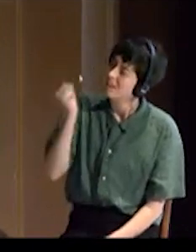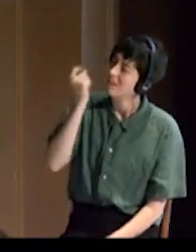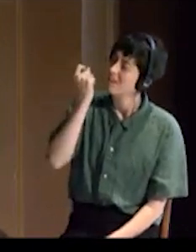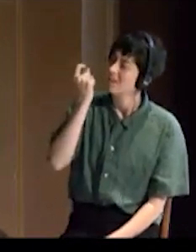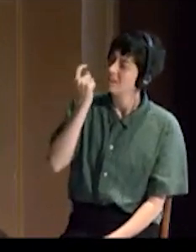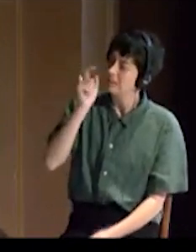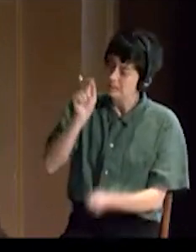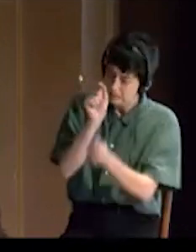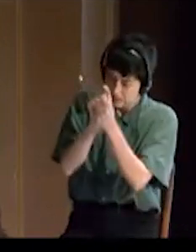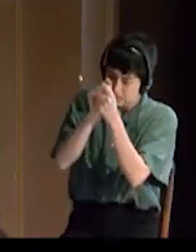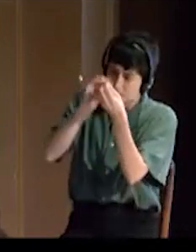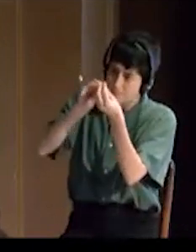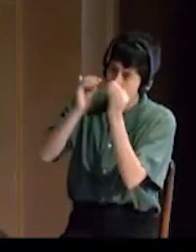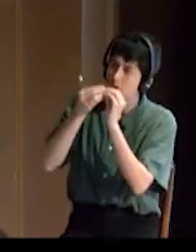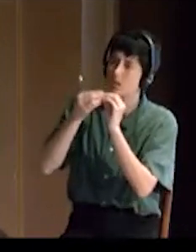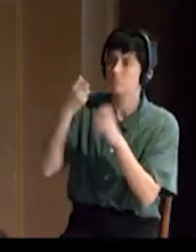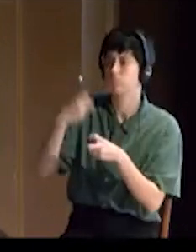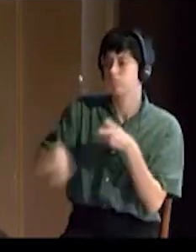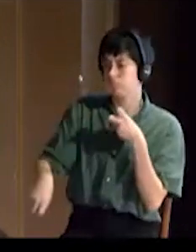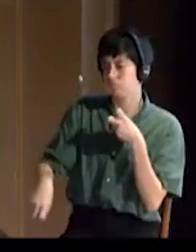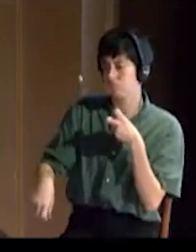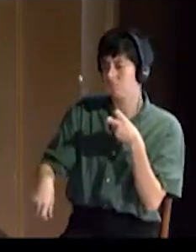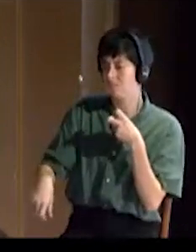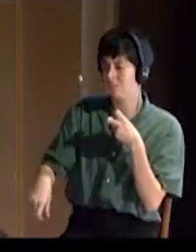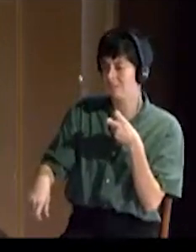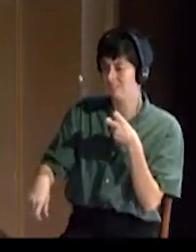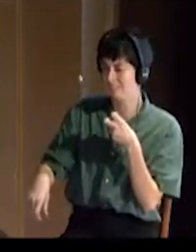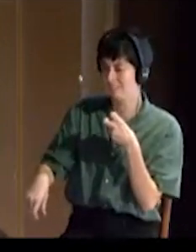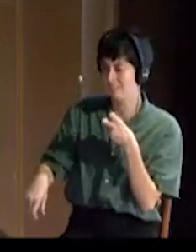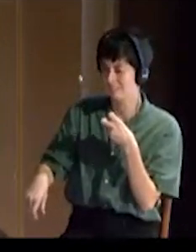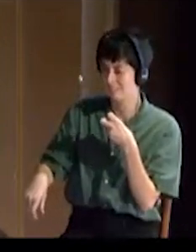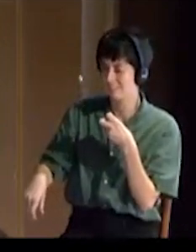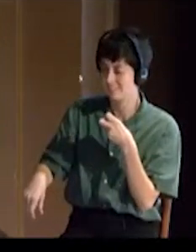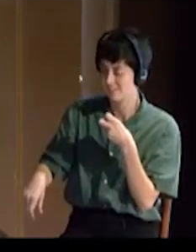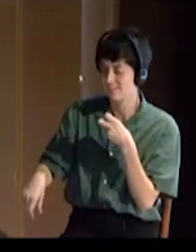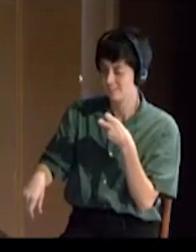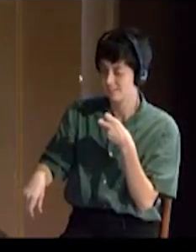but I'm 100% sure that it's more than like 10 times at least